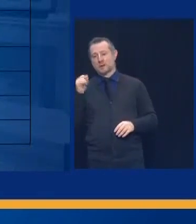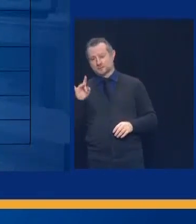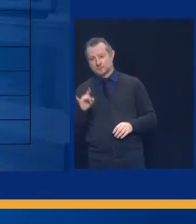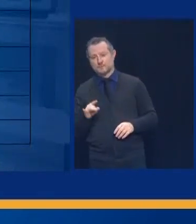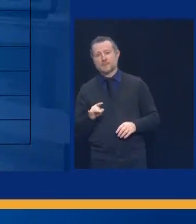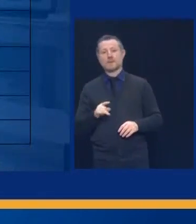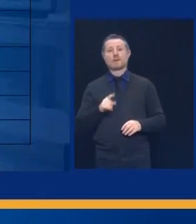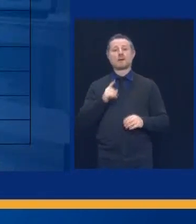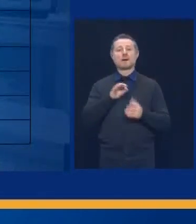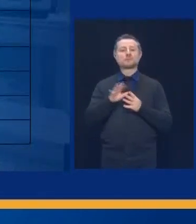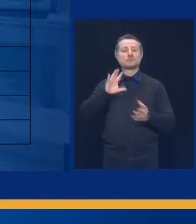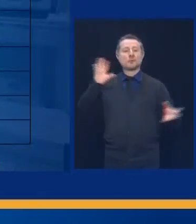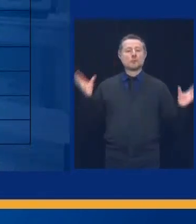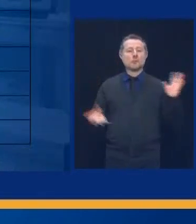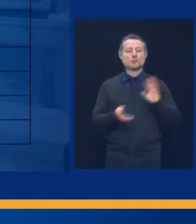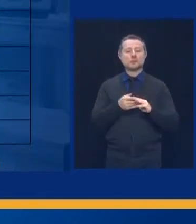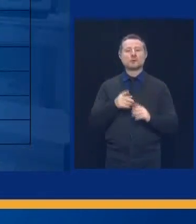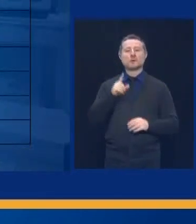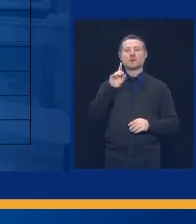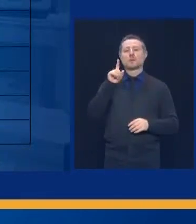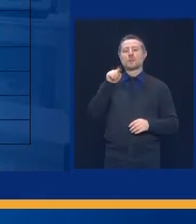THE RED ZONES, 3.2. STATEWIDE WITHOUT THE RED ZONES